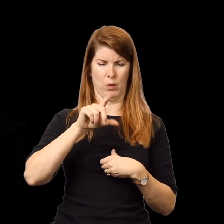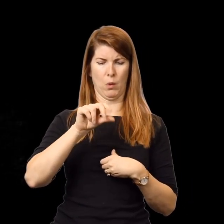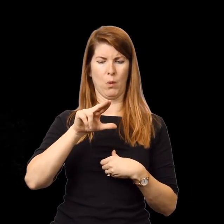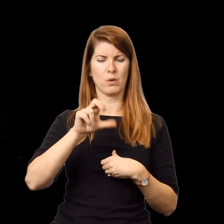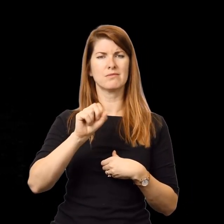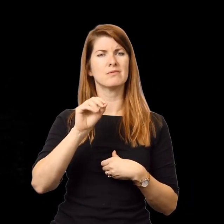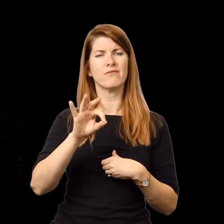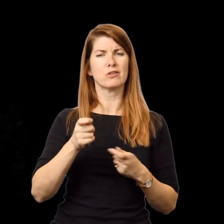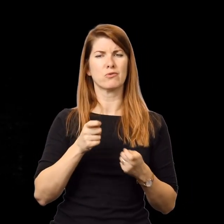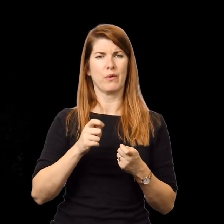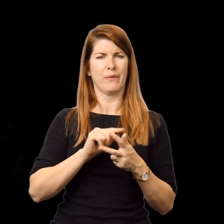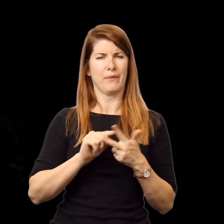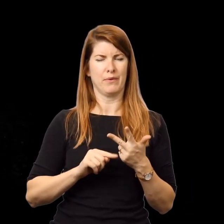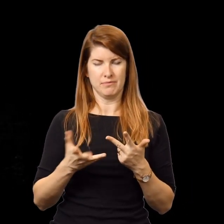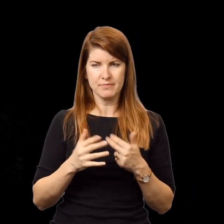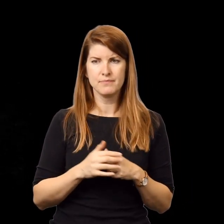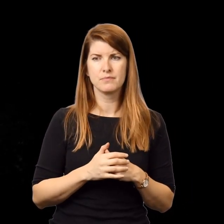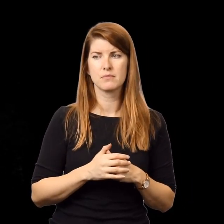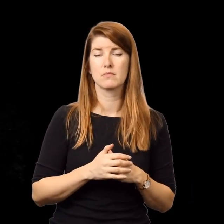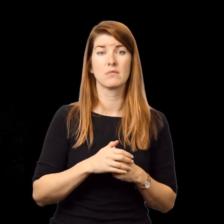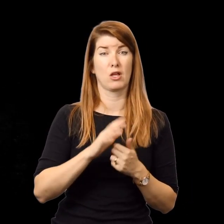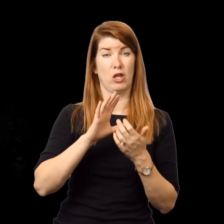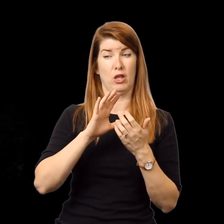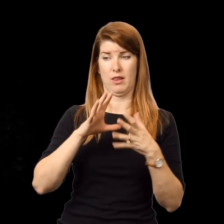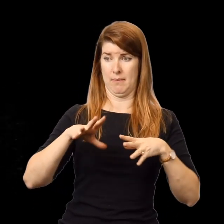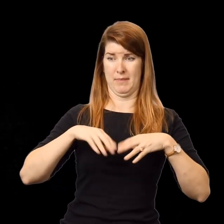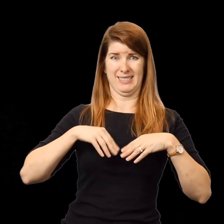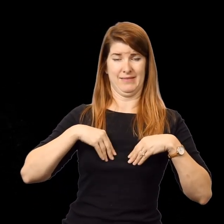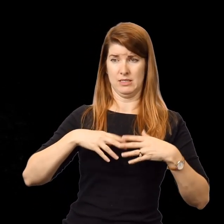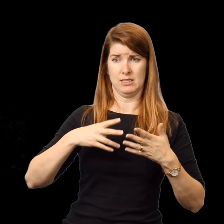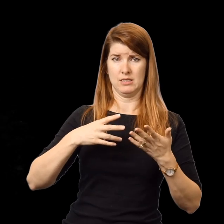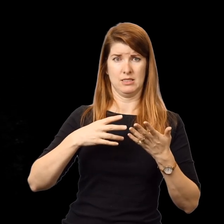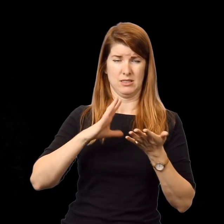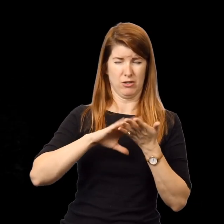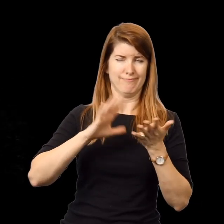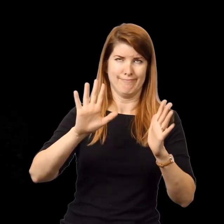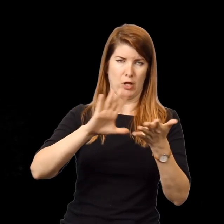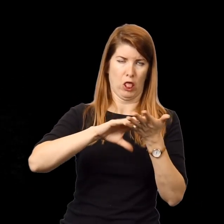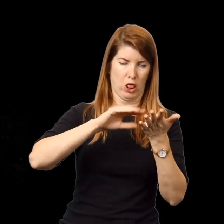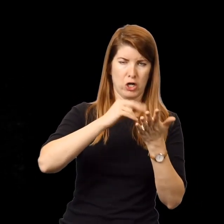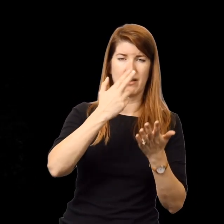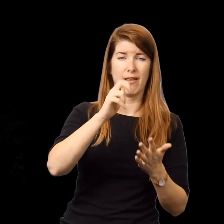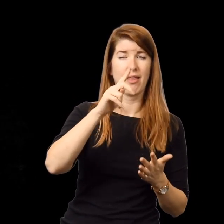is because I don't know what to do, I don't do much.